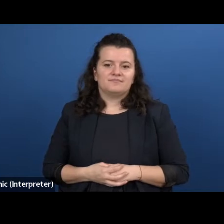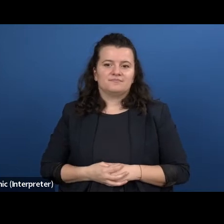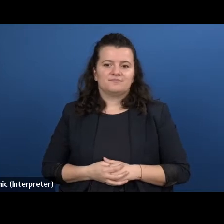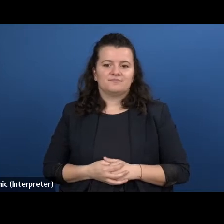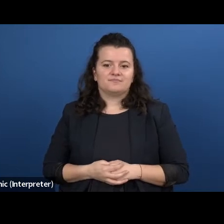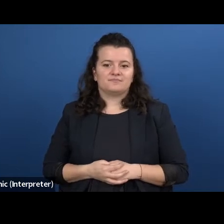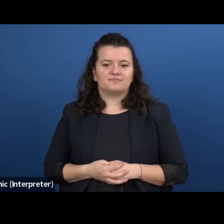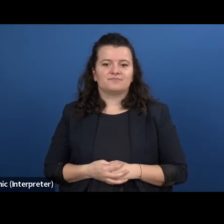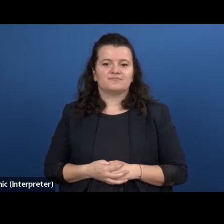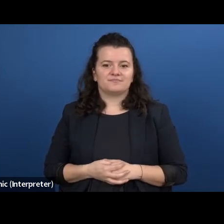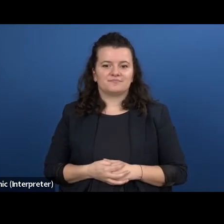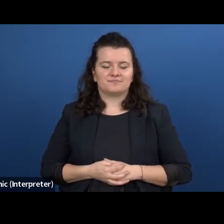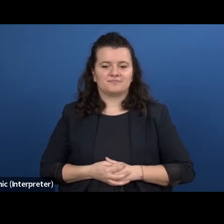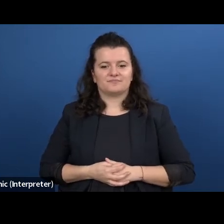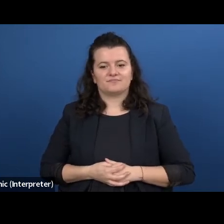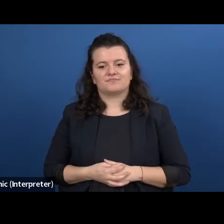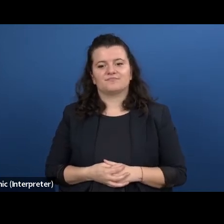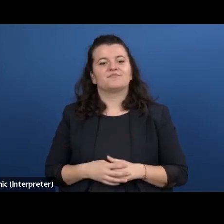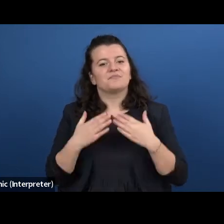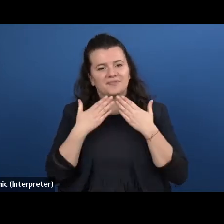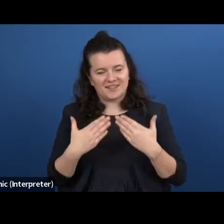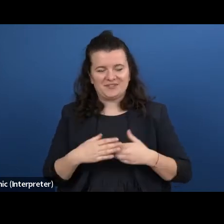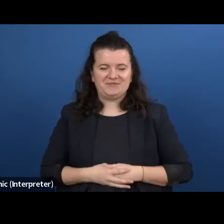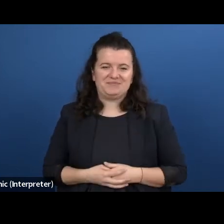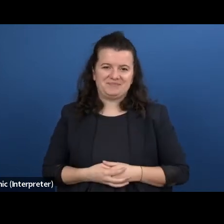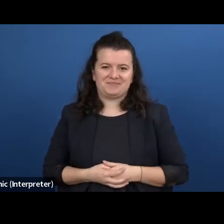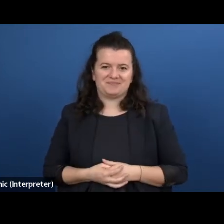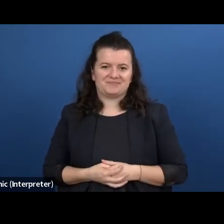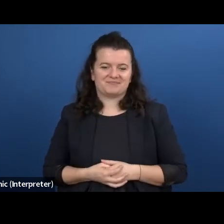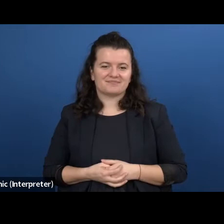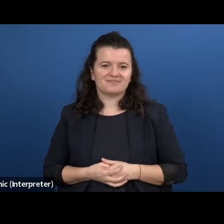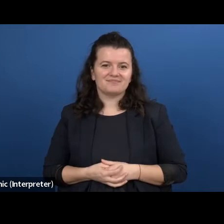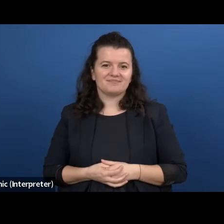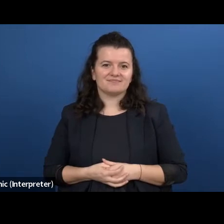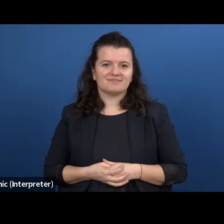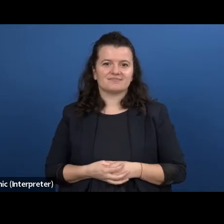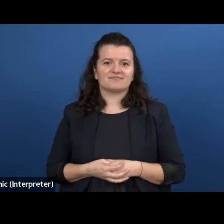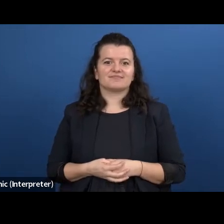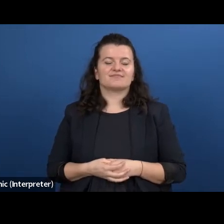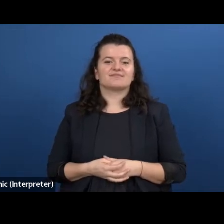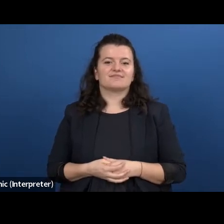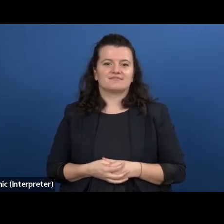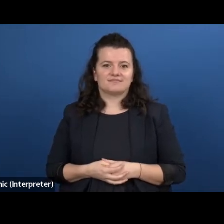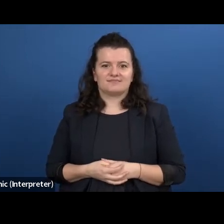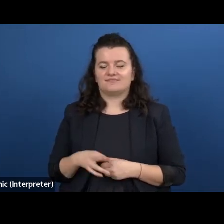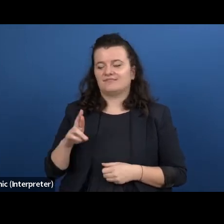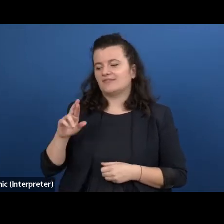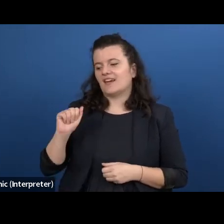Thank you, Raquel. I was saying that I hope the problem is sorted out now.